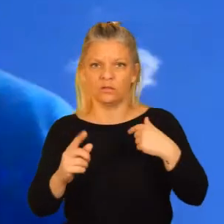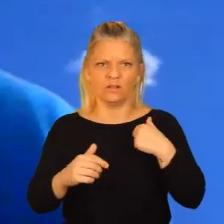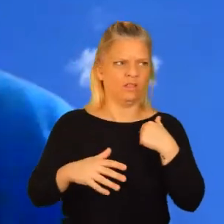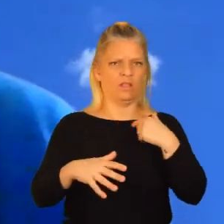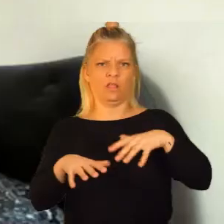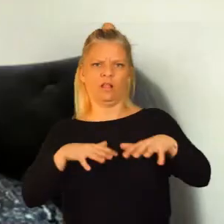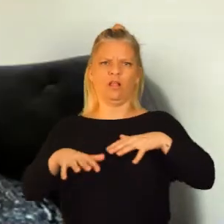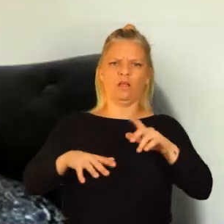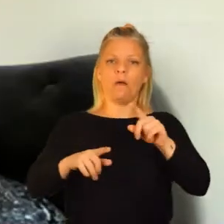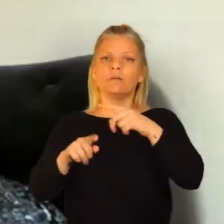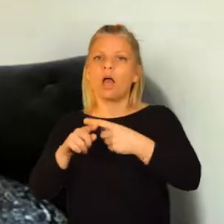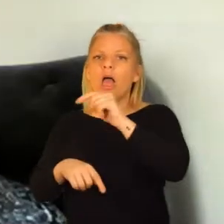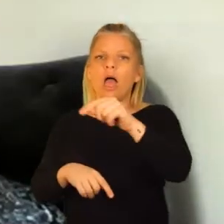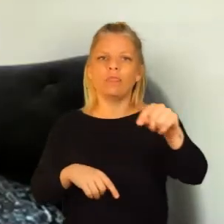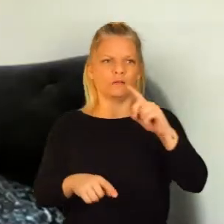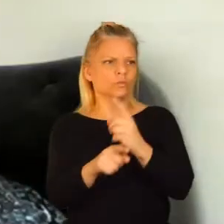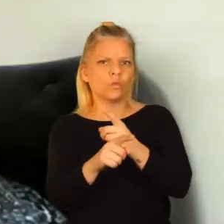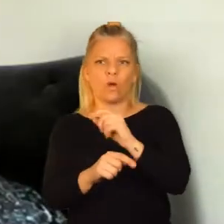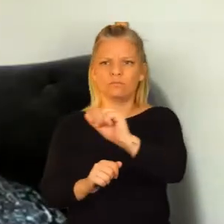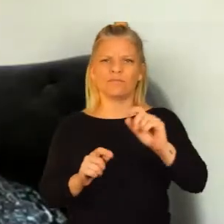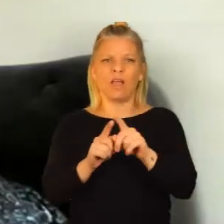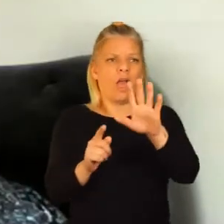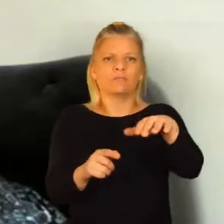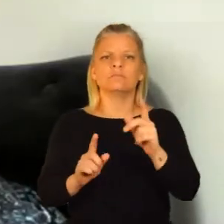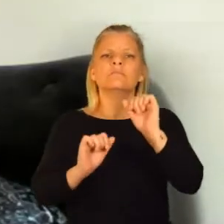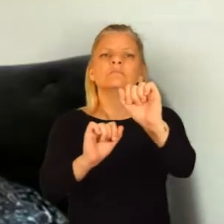I think so they're kind of like informal spaces so often in a peer support group we'll have a